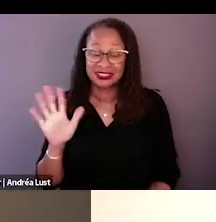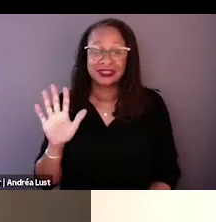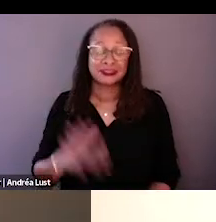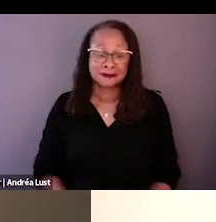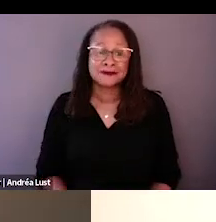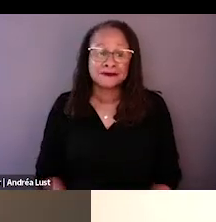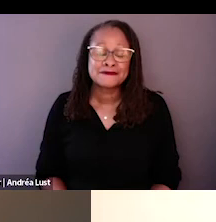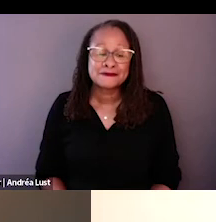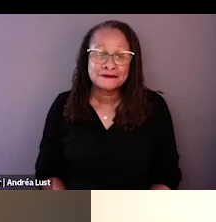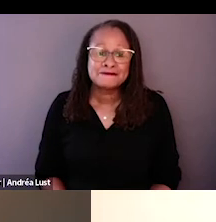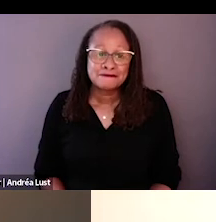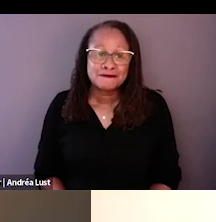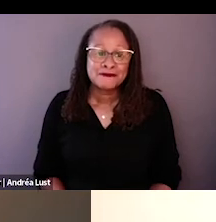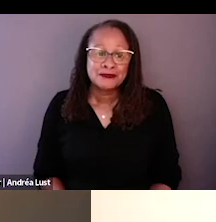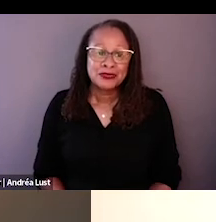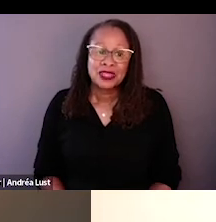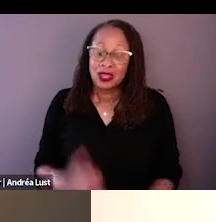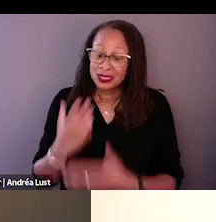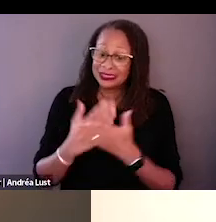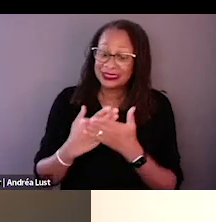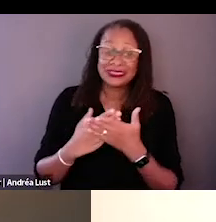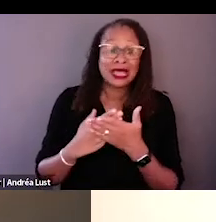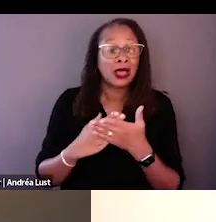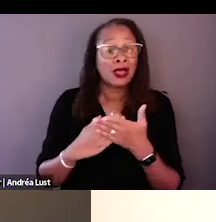Ella Taylor: In the archive.